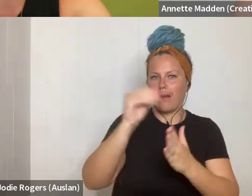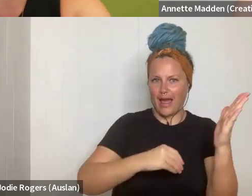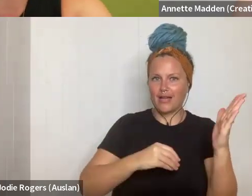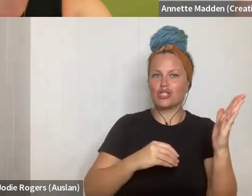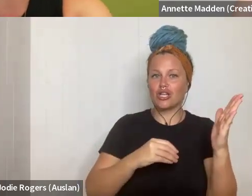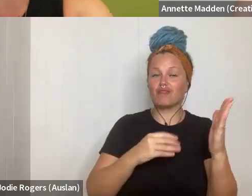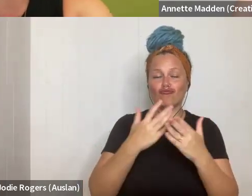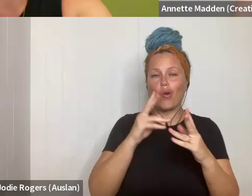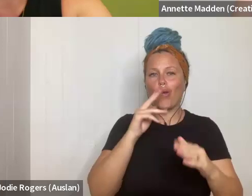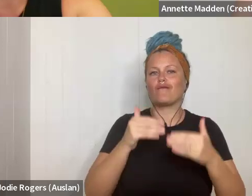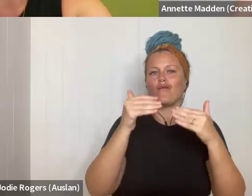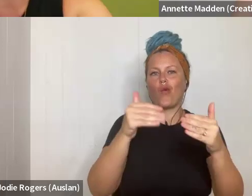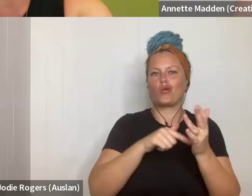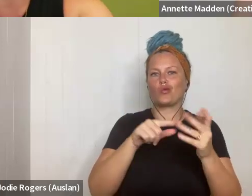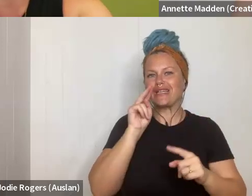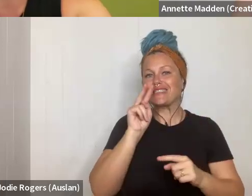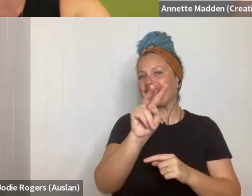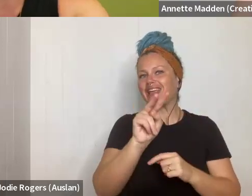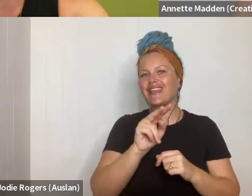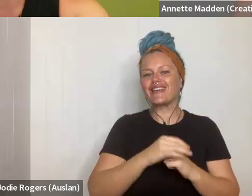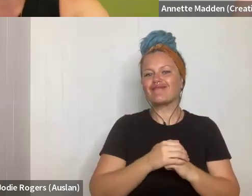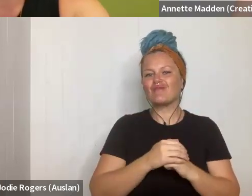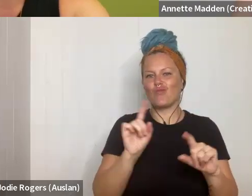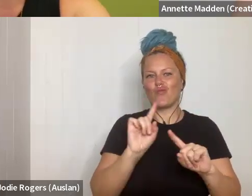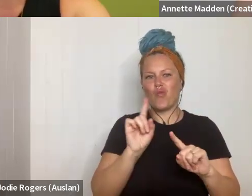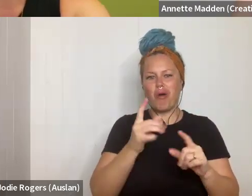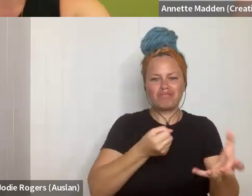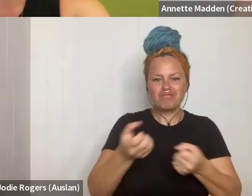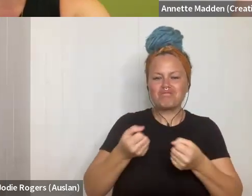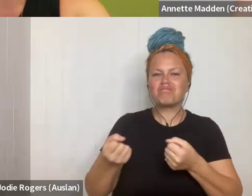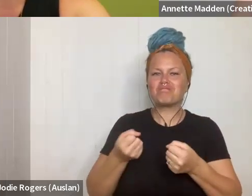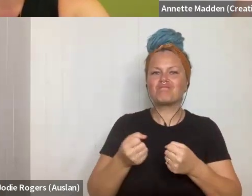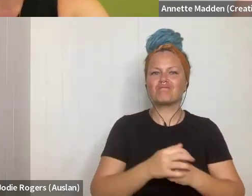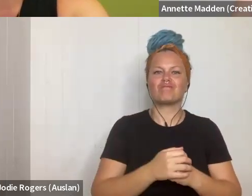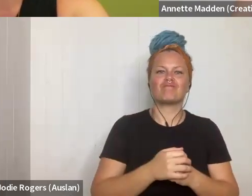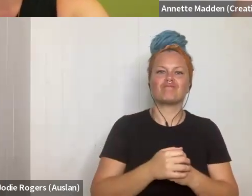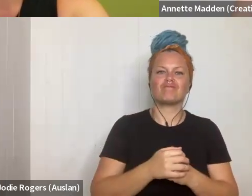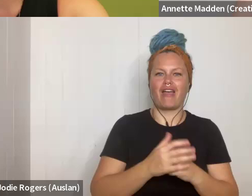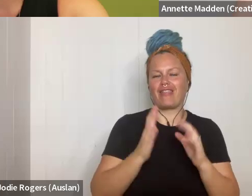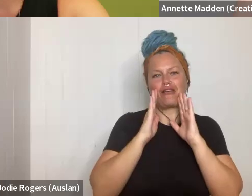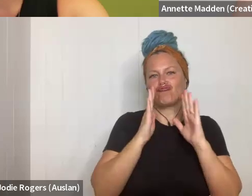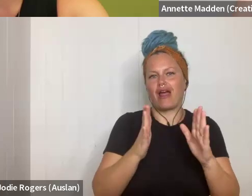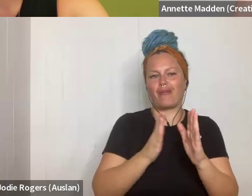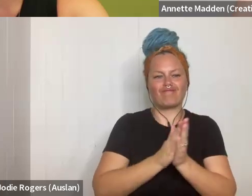to your situation. Thank you again . We wish you all the best